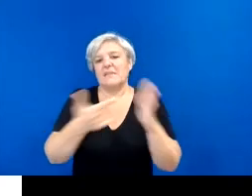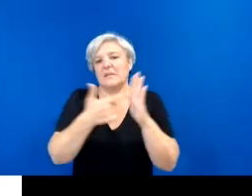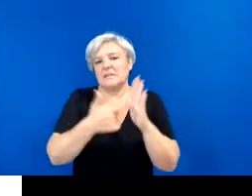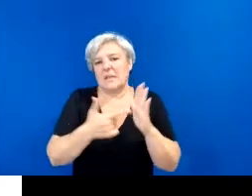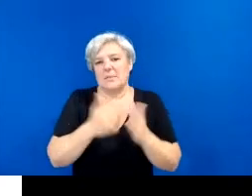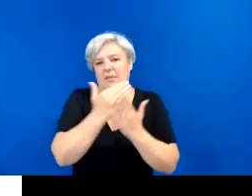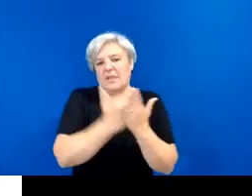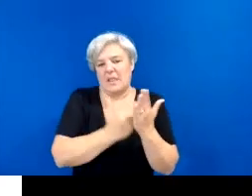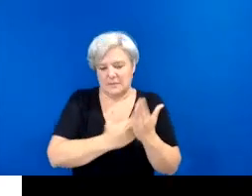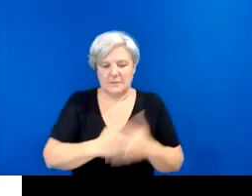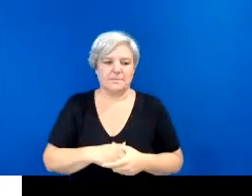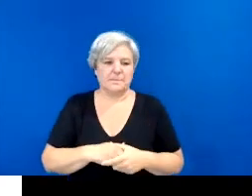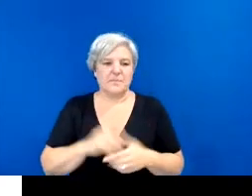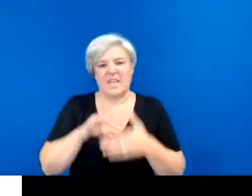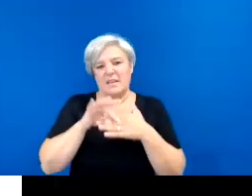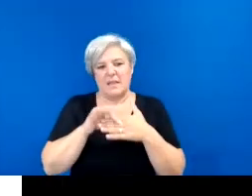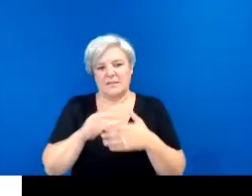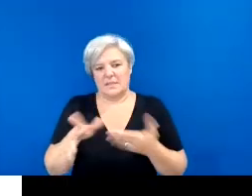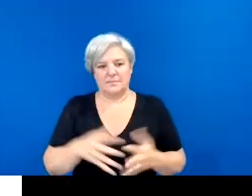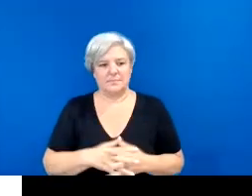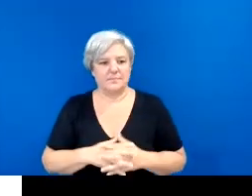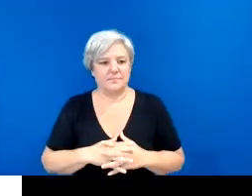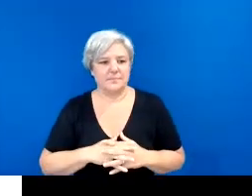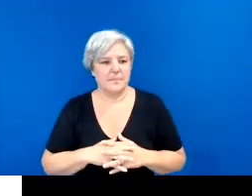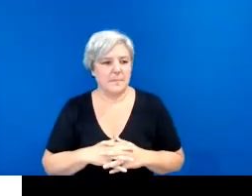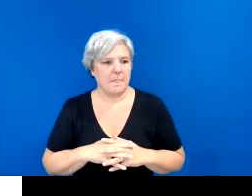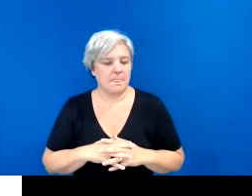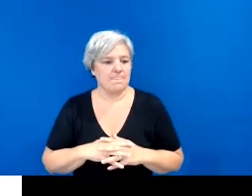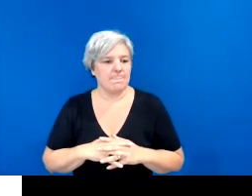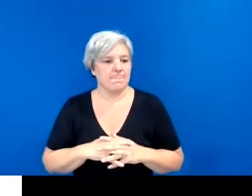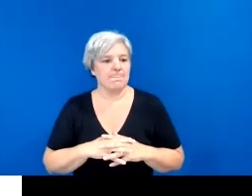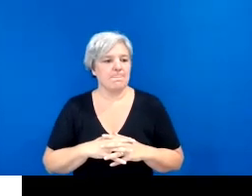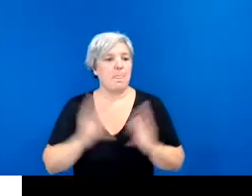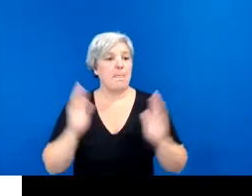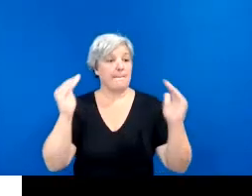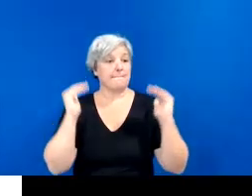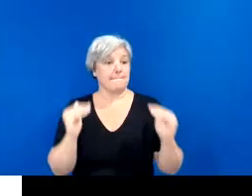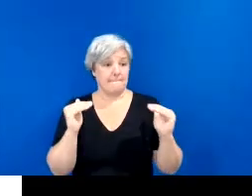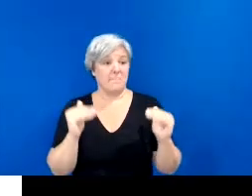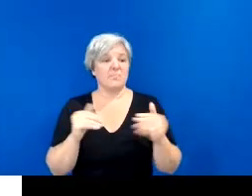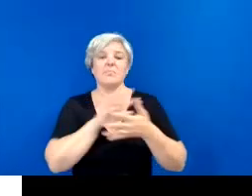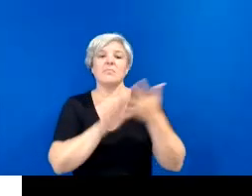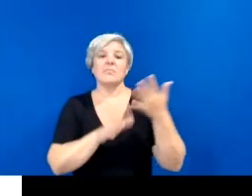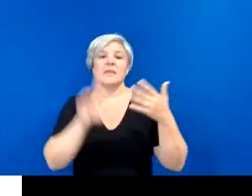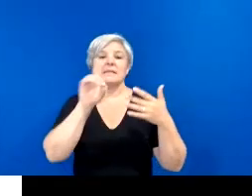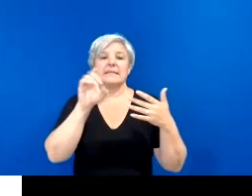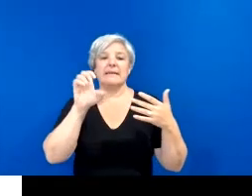and the content that you're writing about. So these are some DIY resource lists.